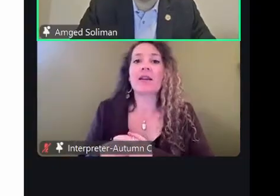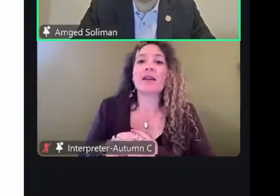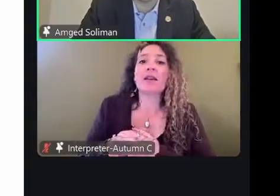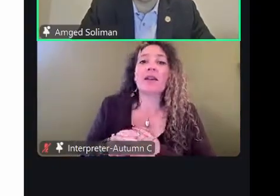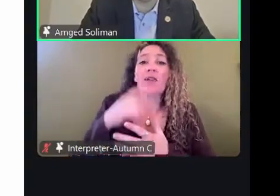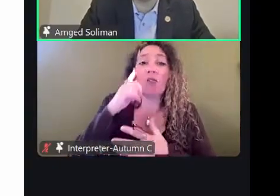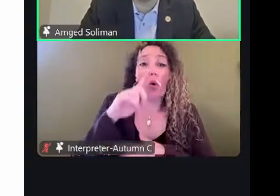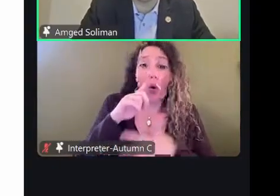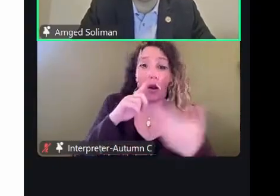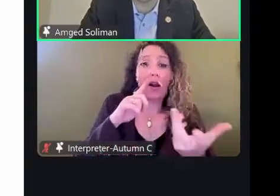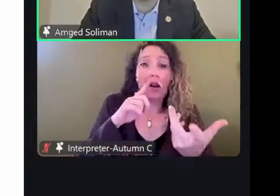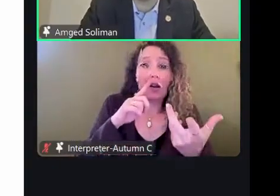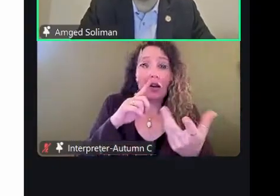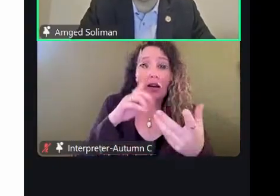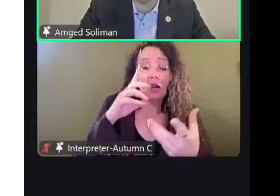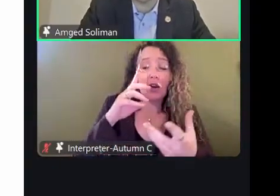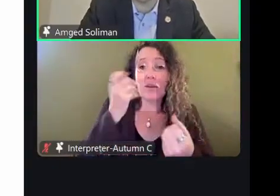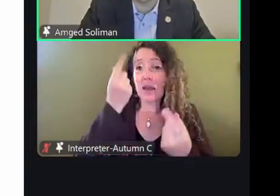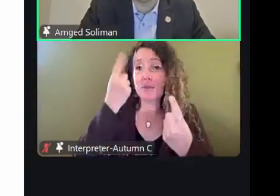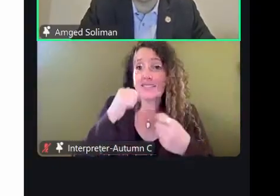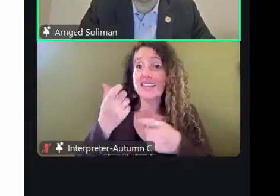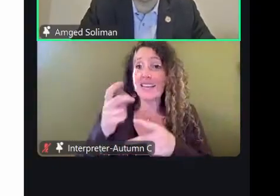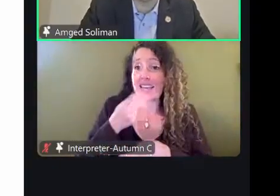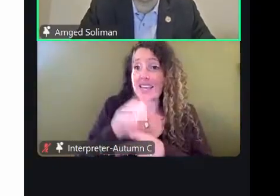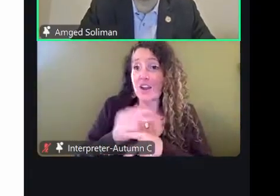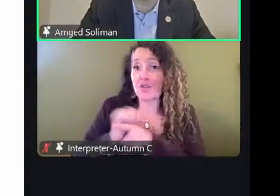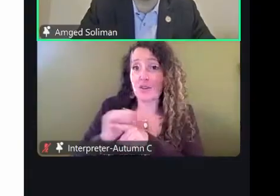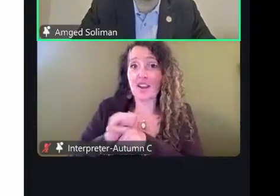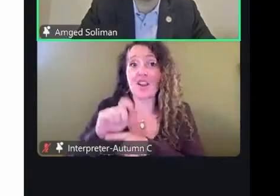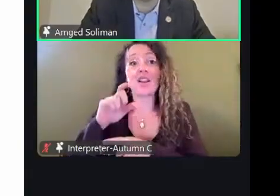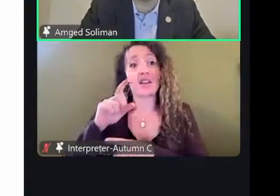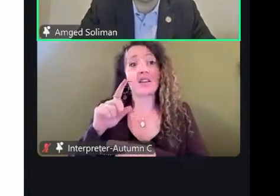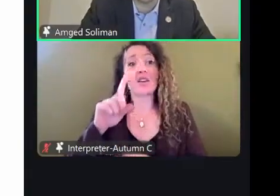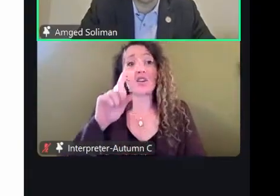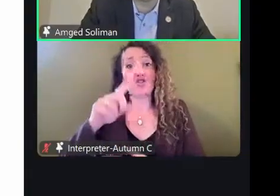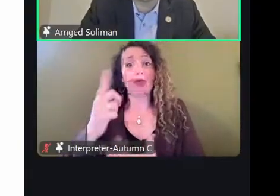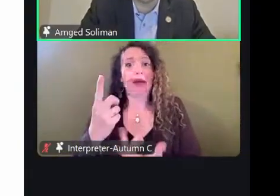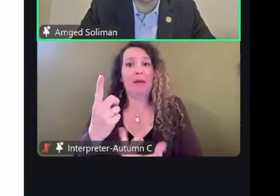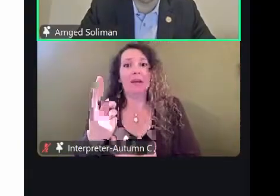training is consistent with section 504 of the rehabilitation act of 1973 which prohibits